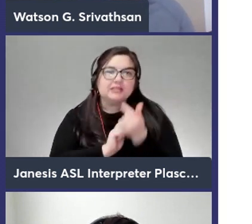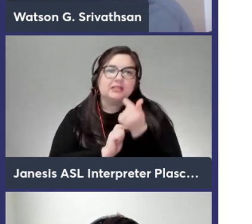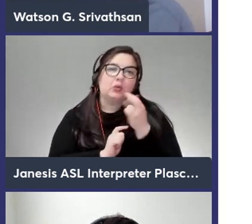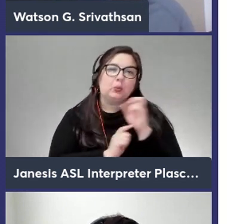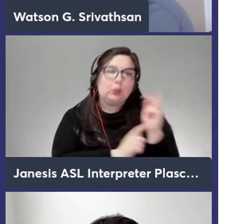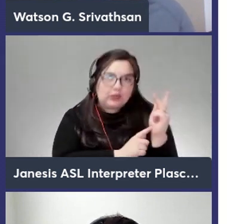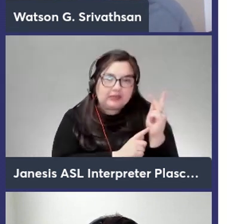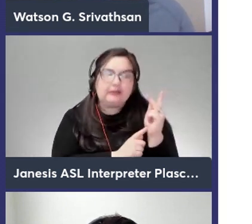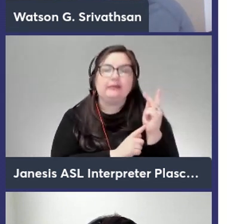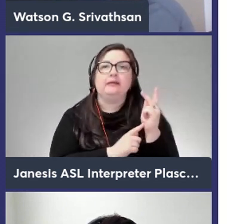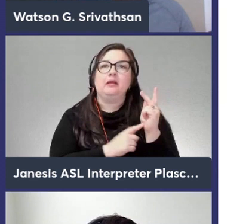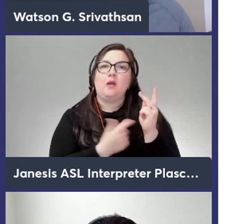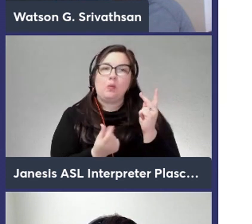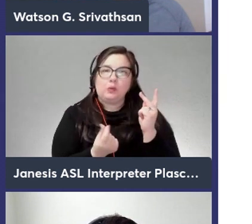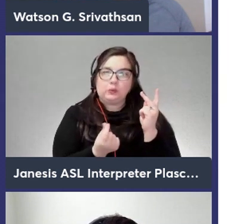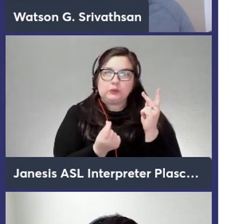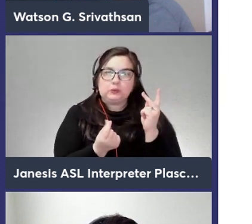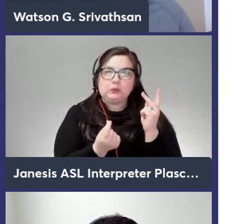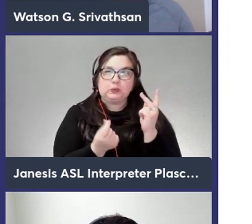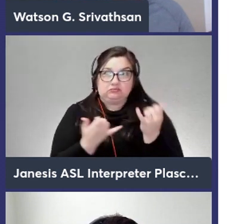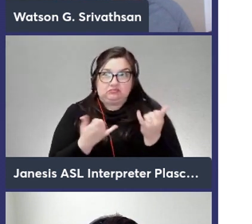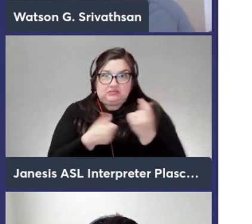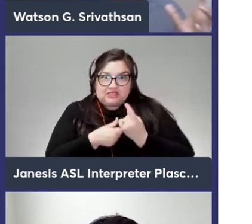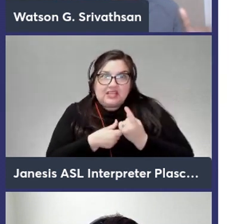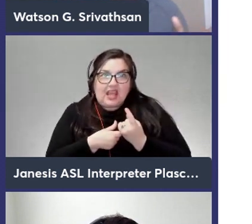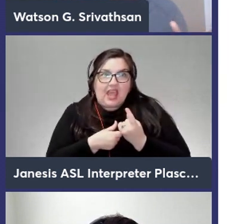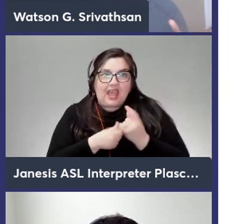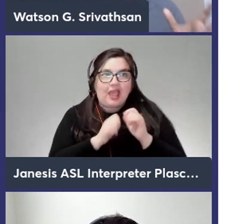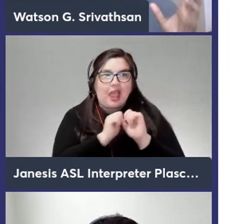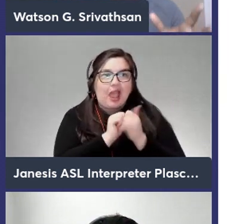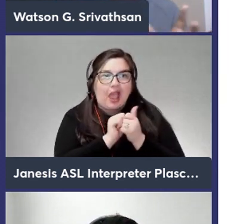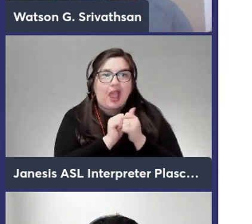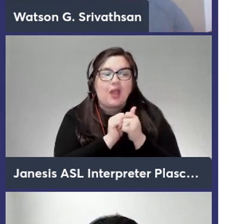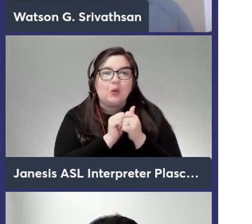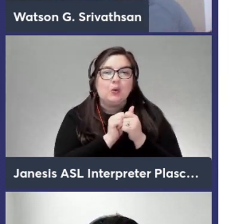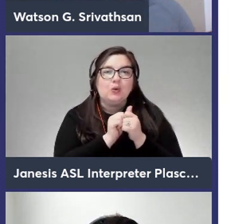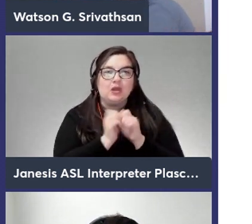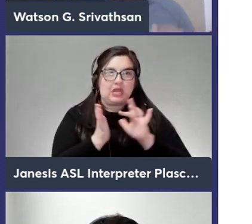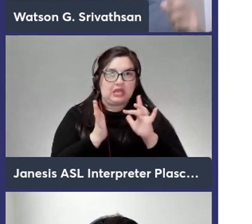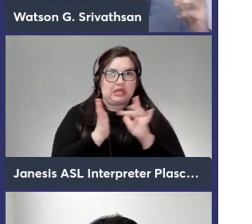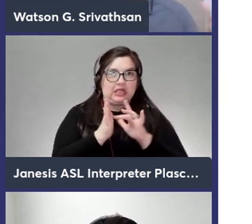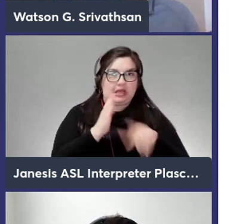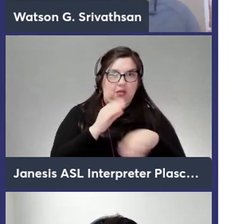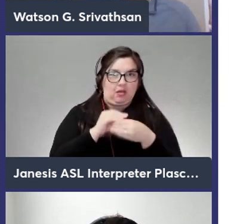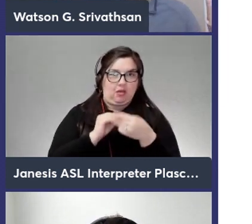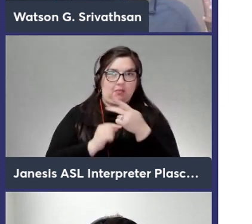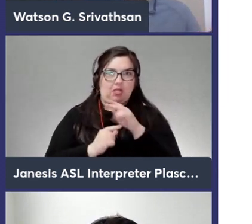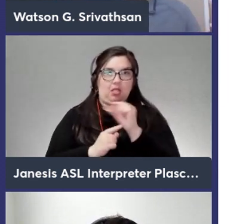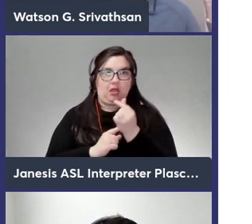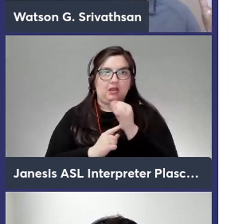We can do that today by just clicking, using the plugin and we click and go, and we will translate